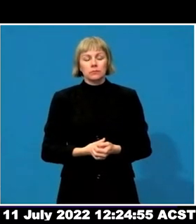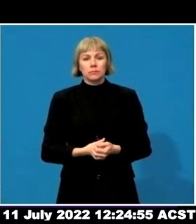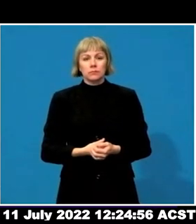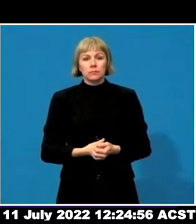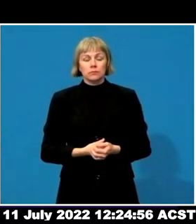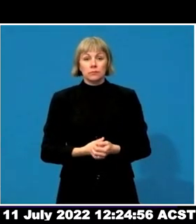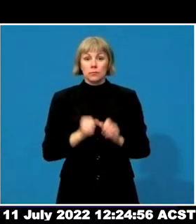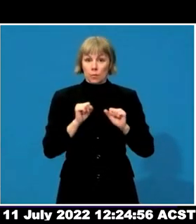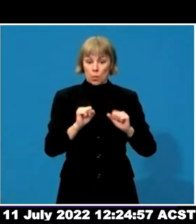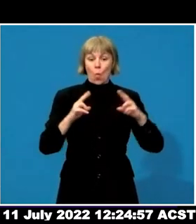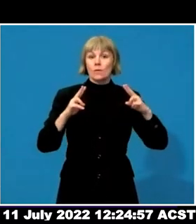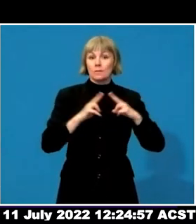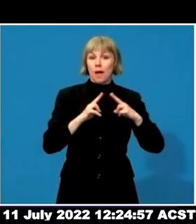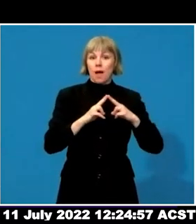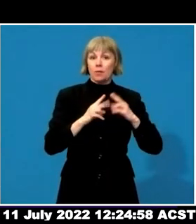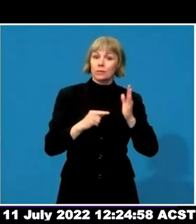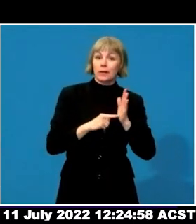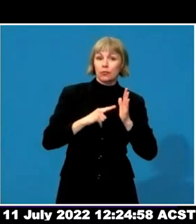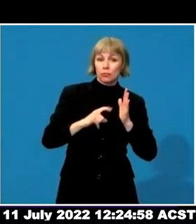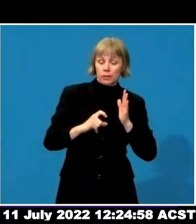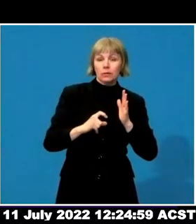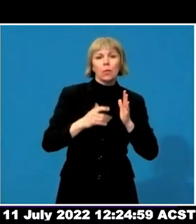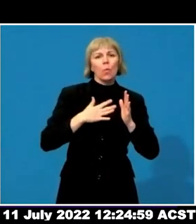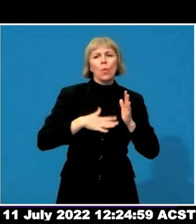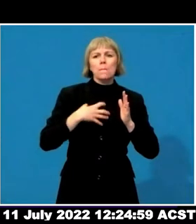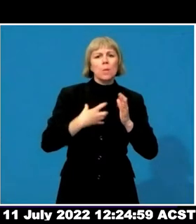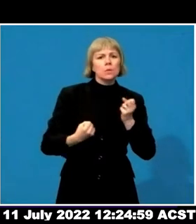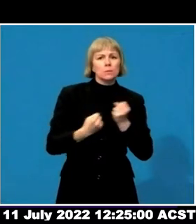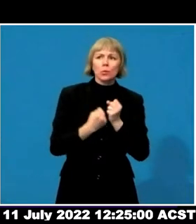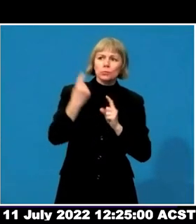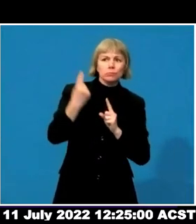What kind of things would you like to make sure they are in Tennant Creek?